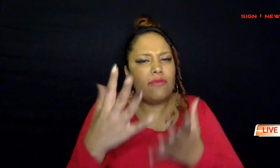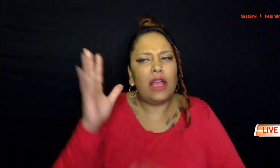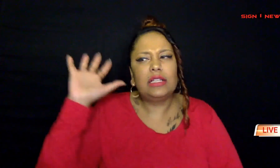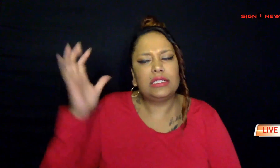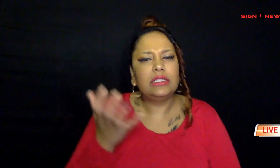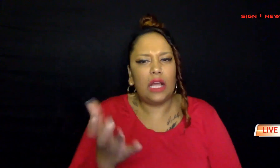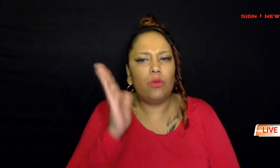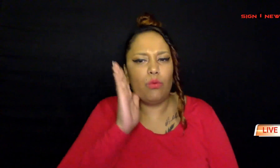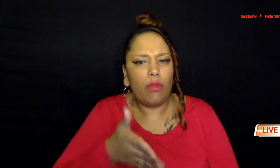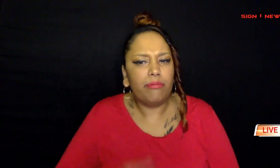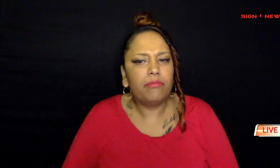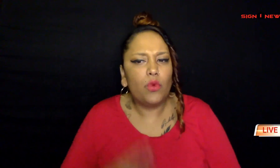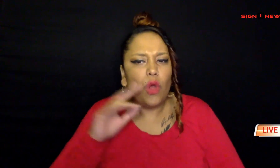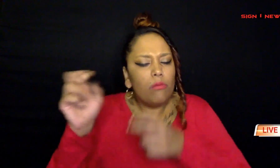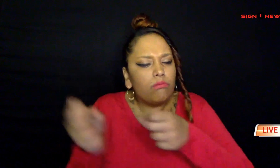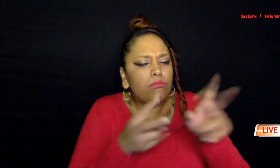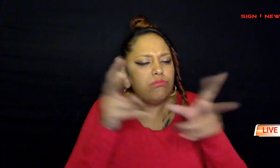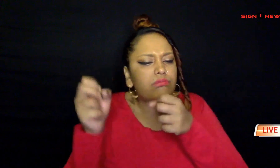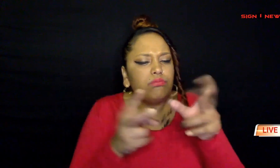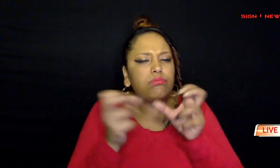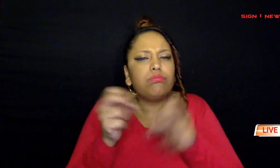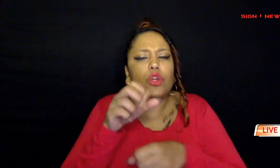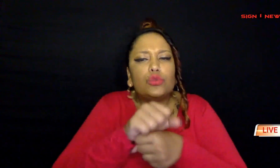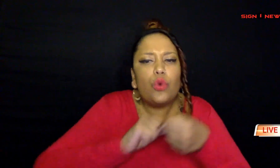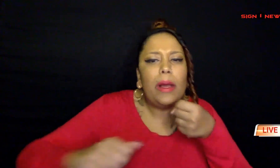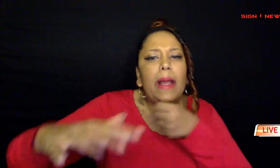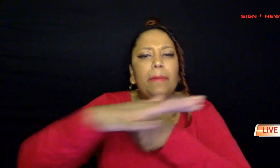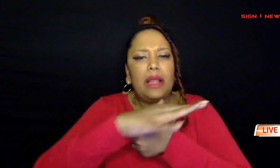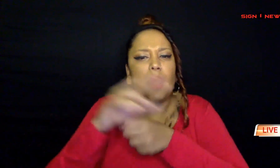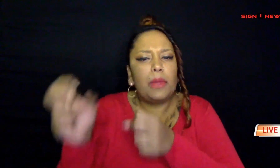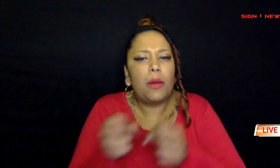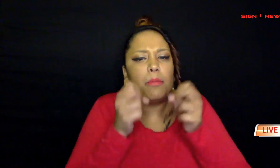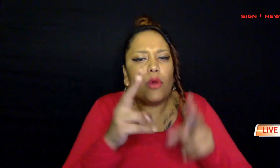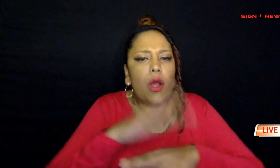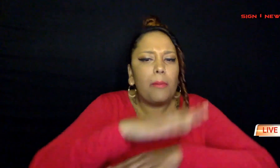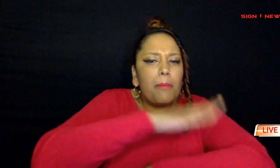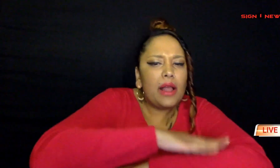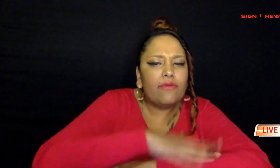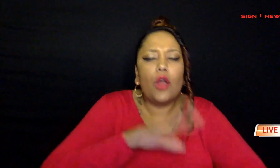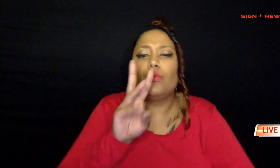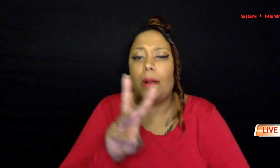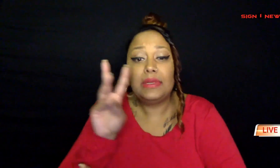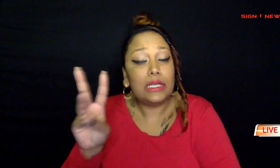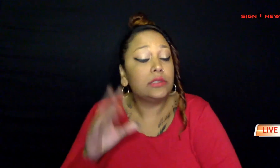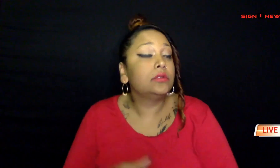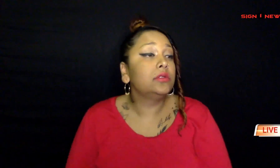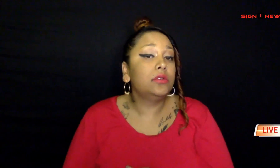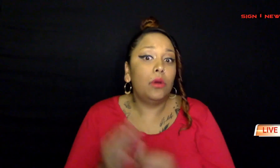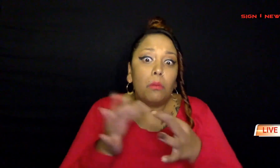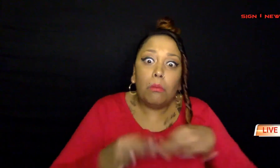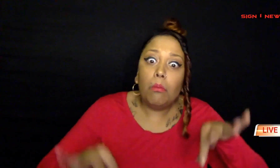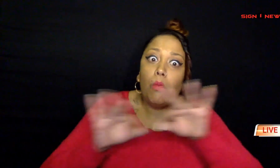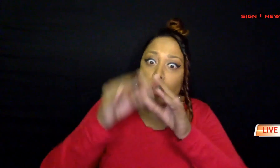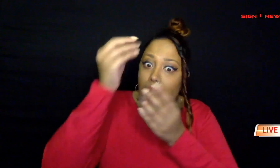that Sign1News is posting on all of our social media platforms and website critical information